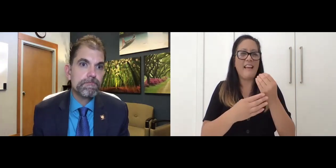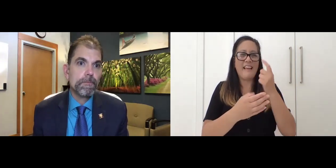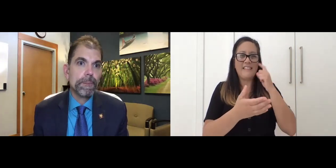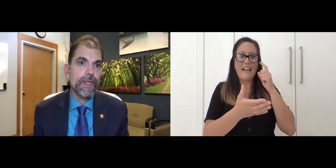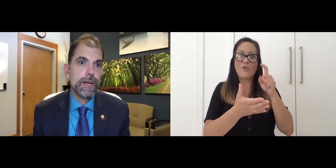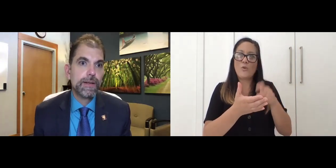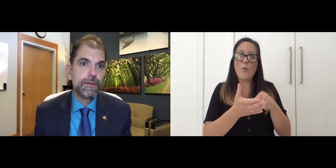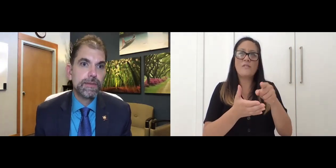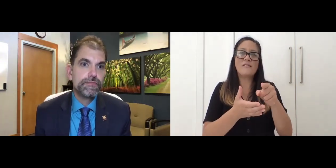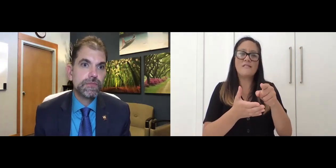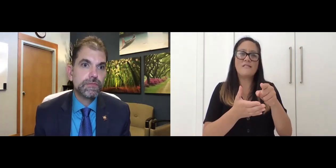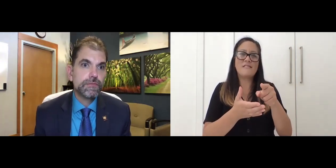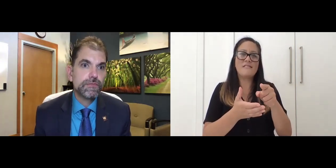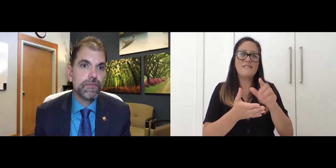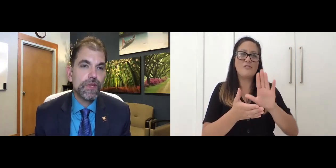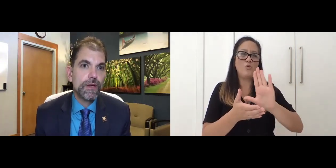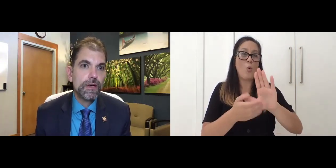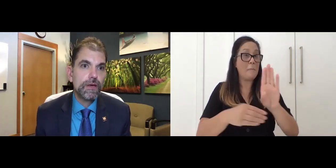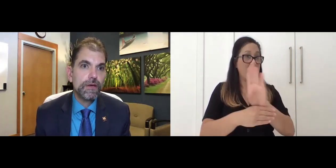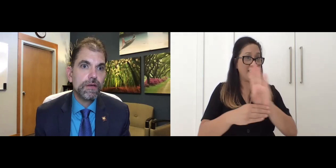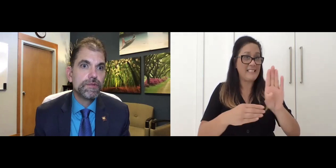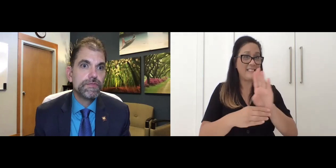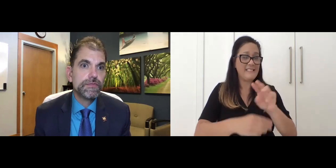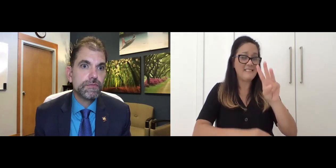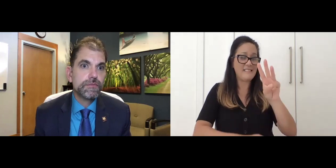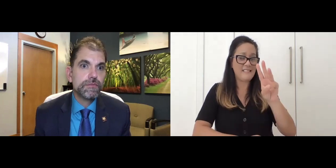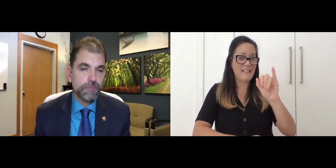Earlier you mentioned your work with prisoners